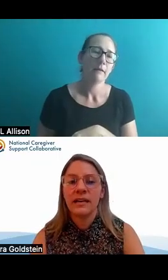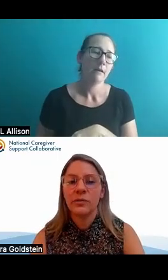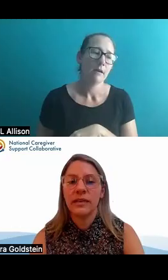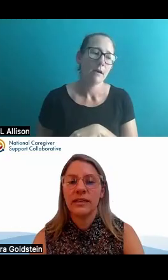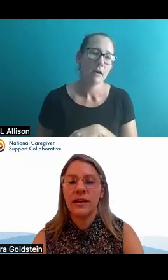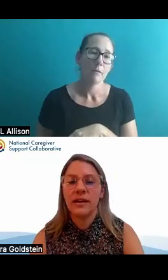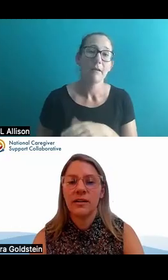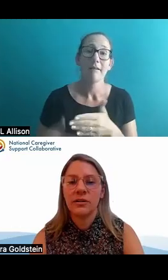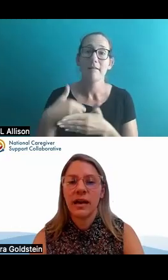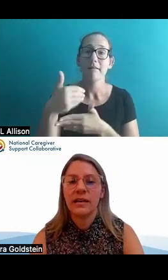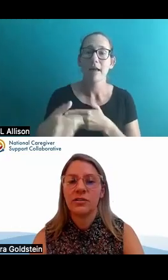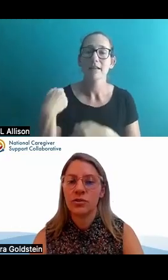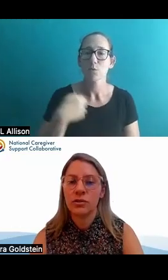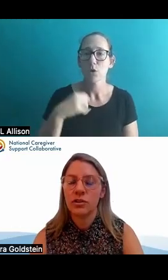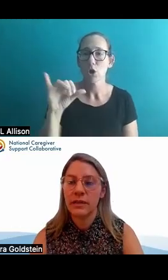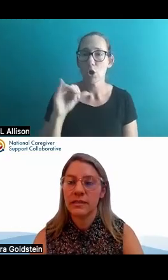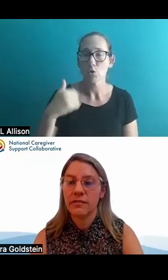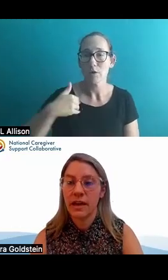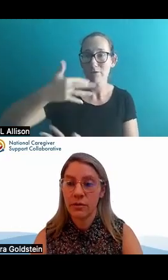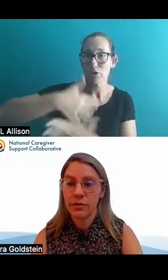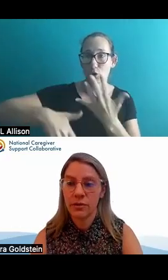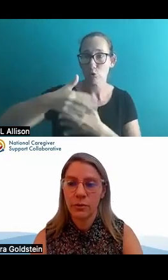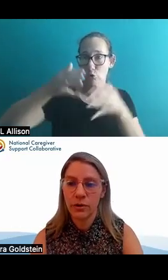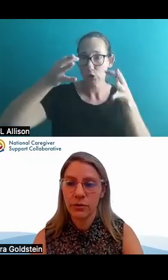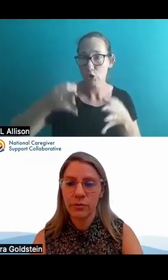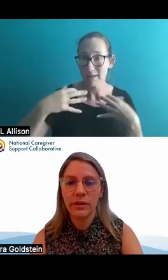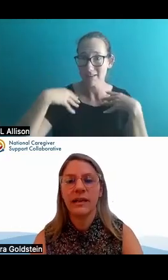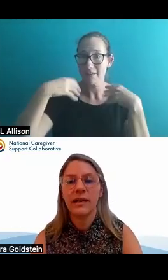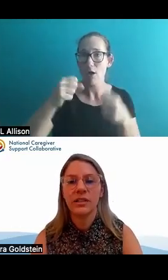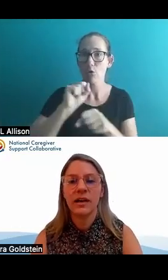we also had a Social Determinants of Health Work Group and Action Guide,